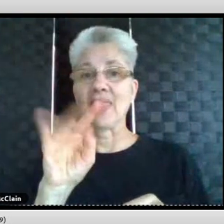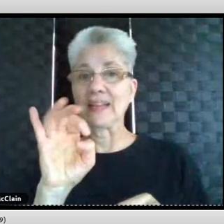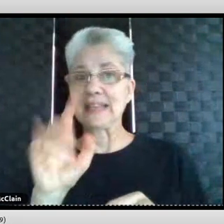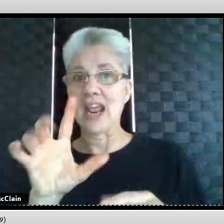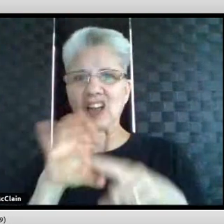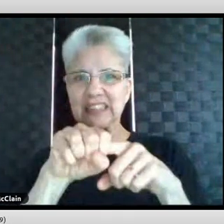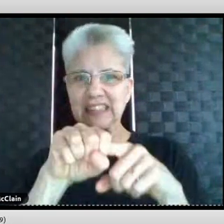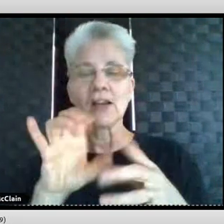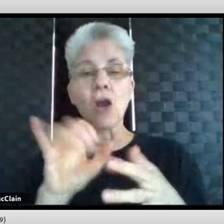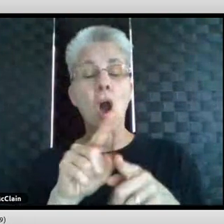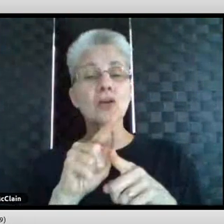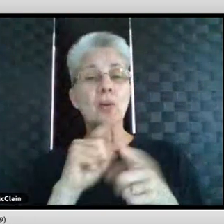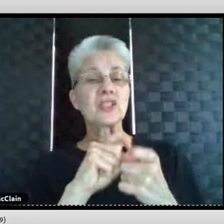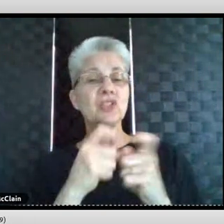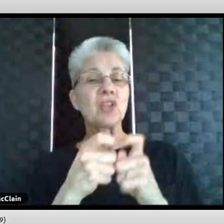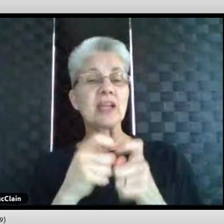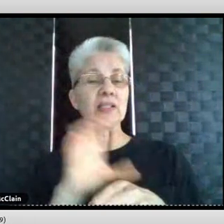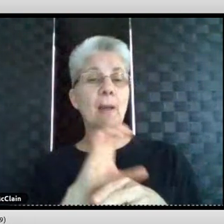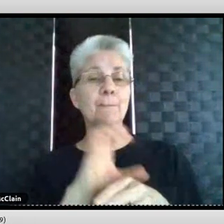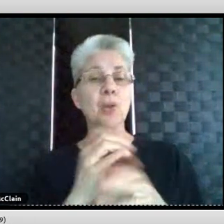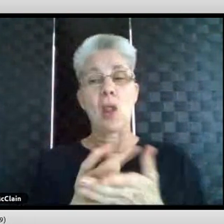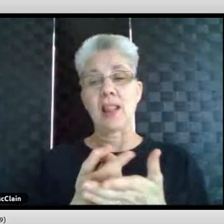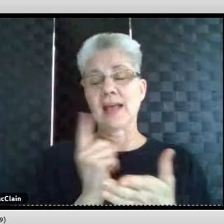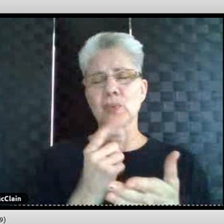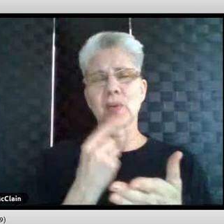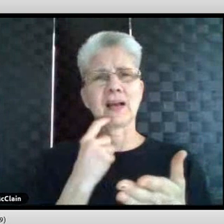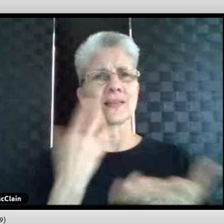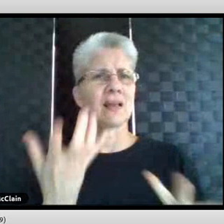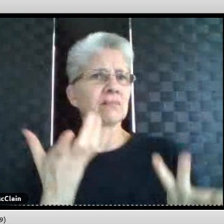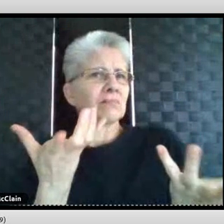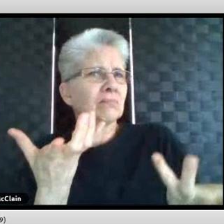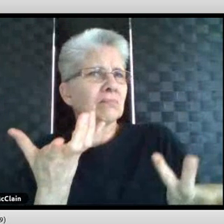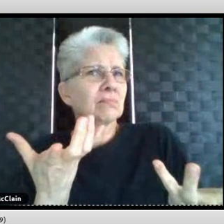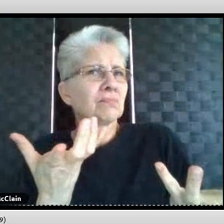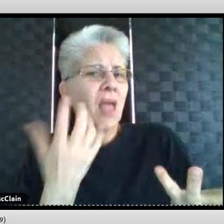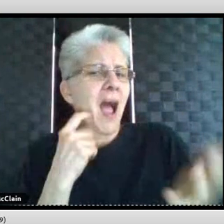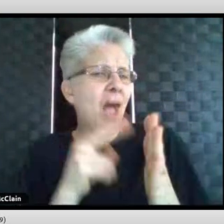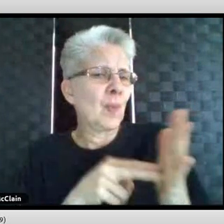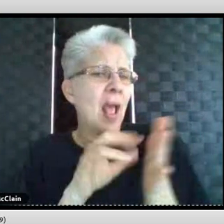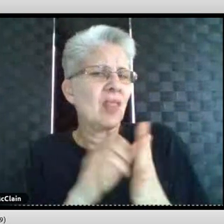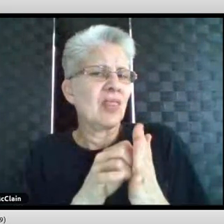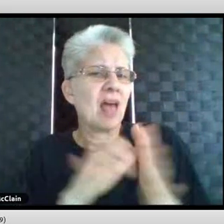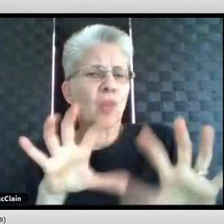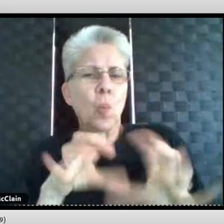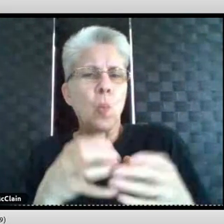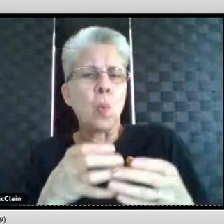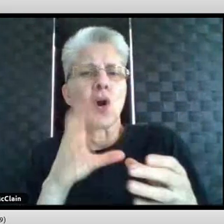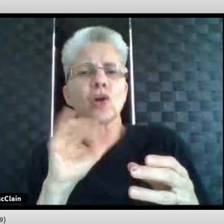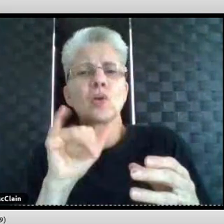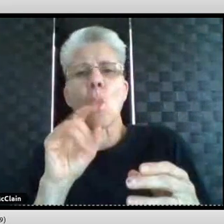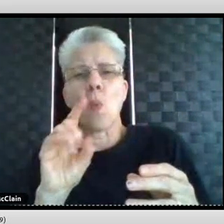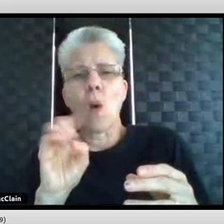also had to change out his computer last week, and I said -- I just read the the World Wide Web is 30 years,